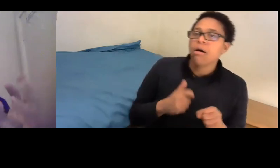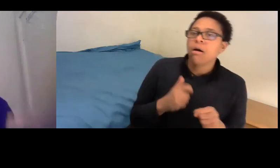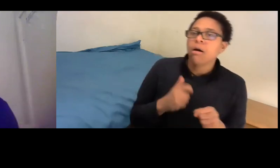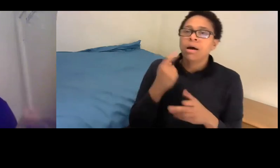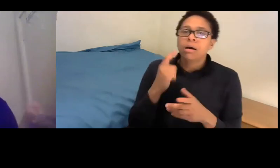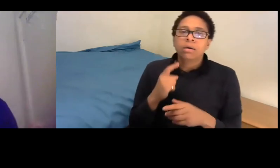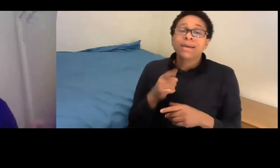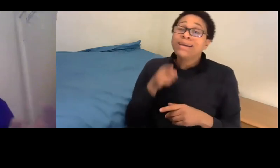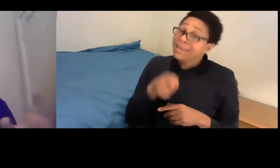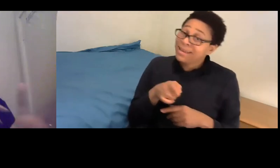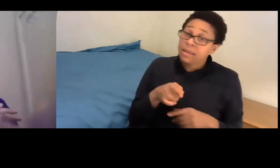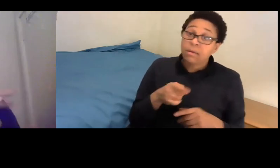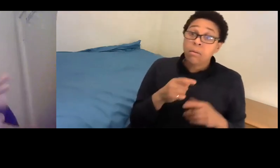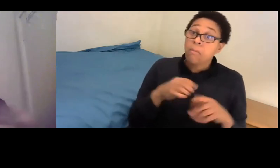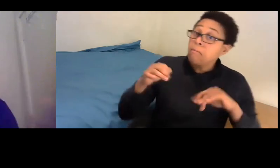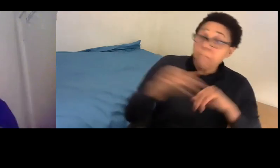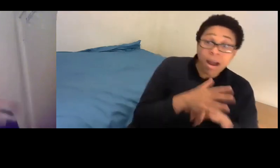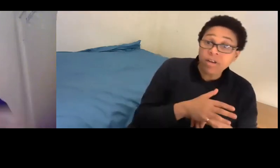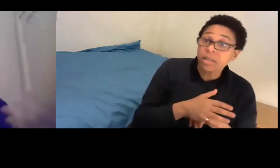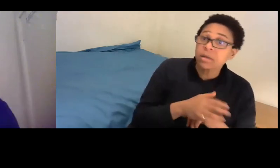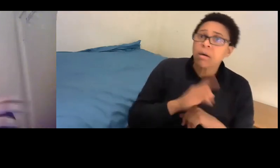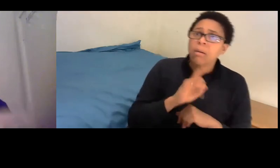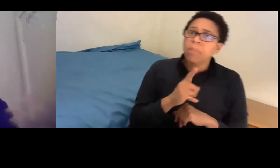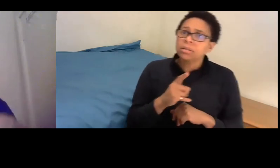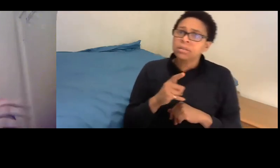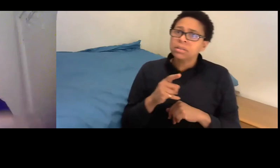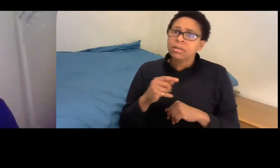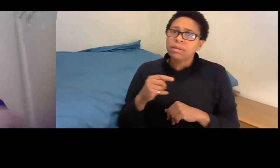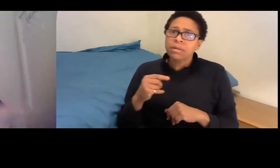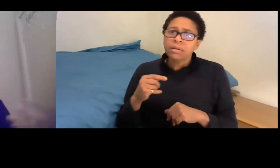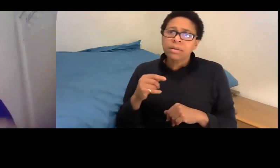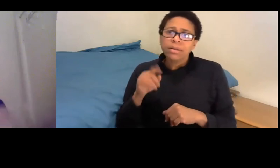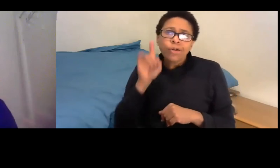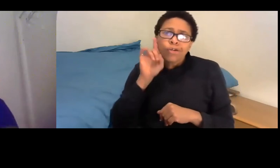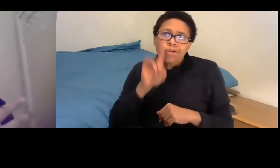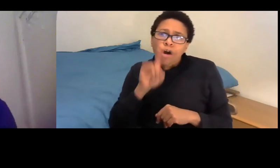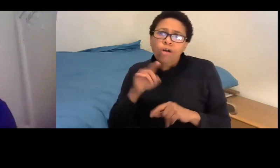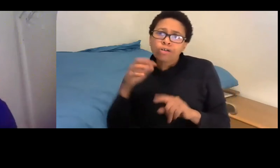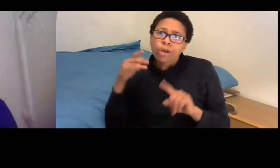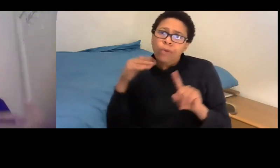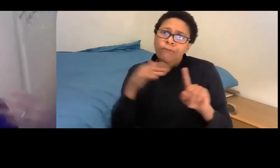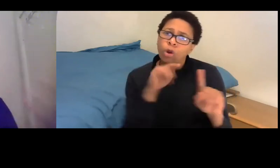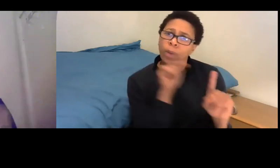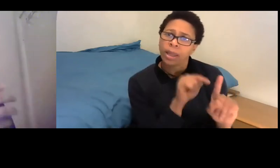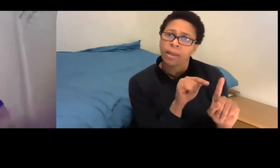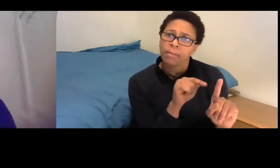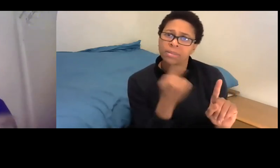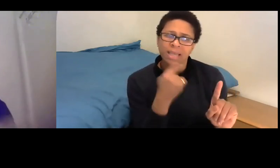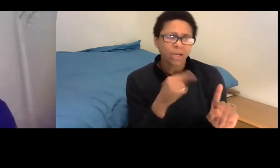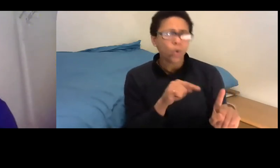again, he was married, but he was accused by his female followers of soliciting sex from them and just propositioning